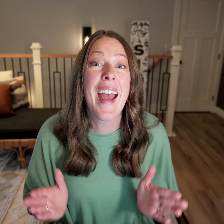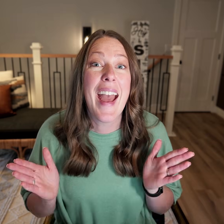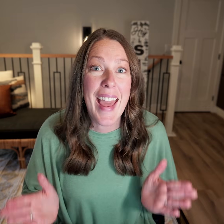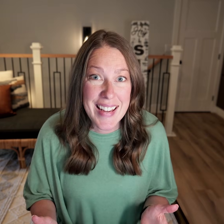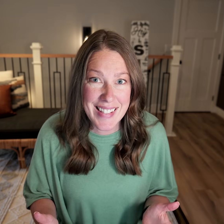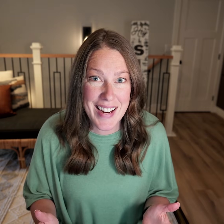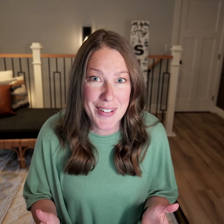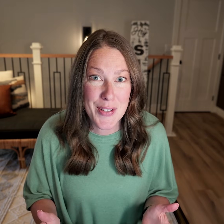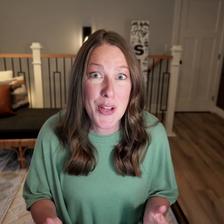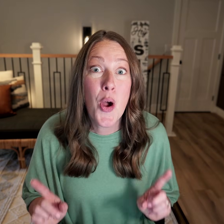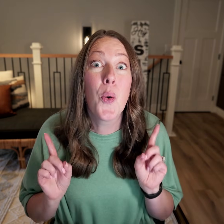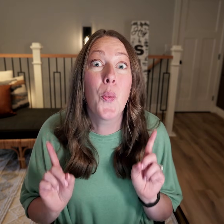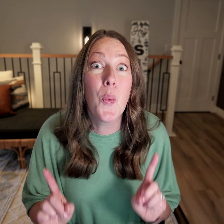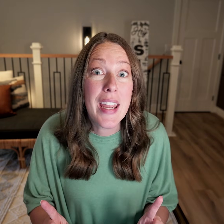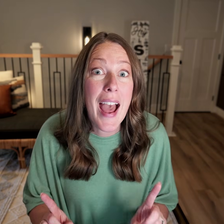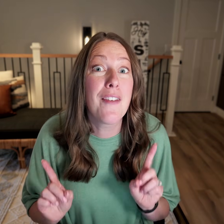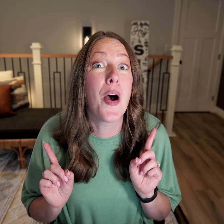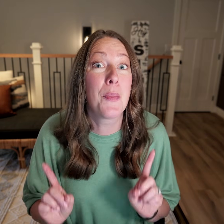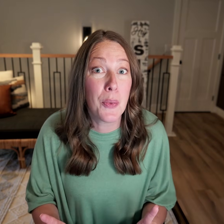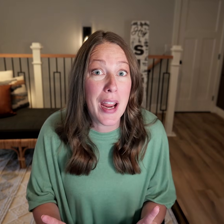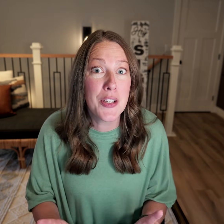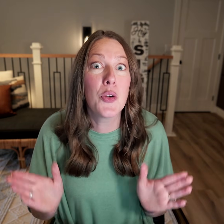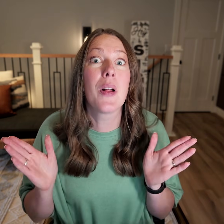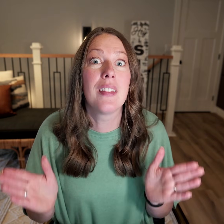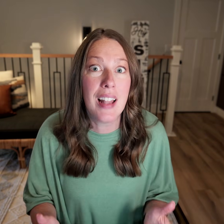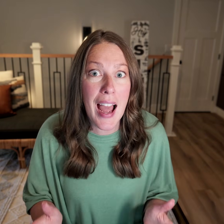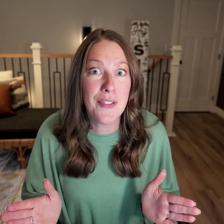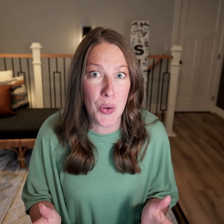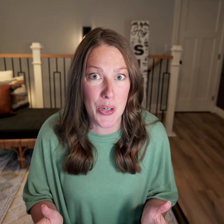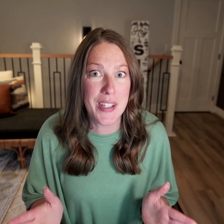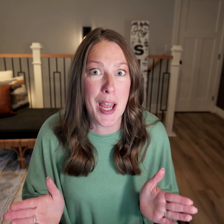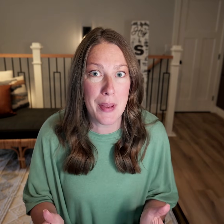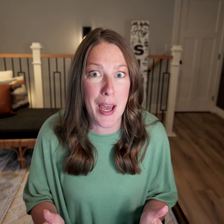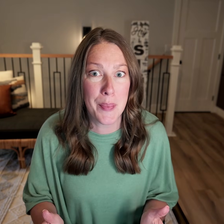Hey, signers, we have a brand new live course coming up.